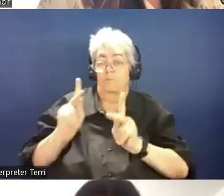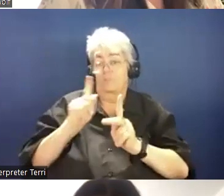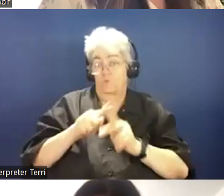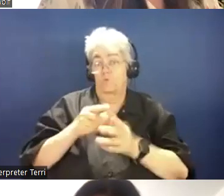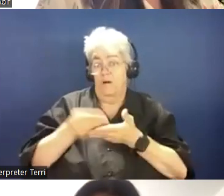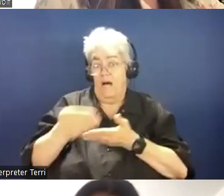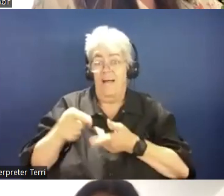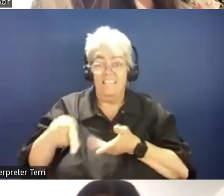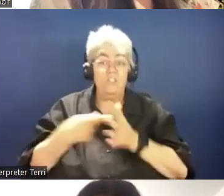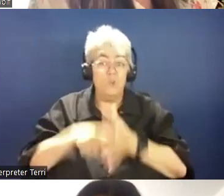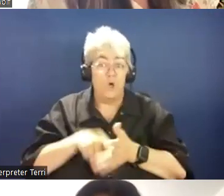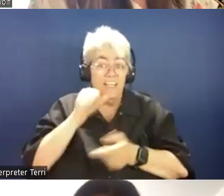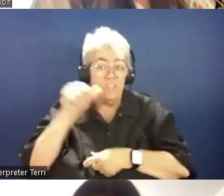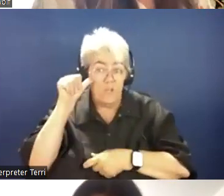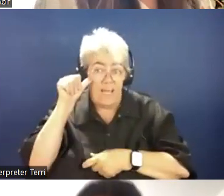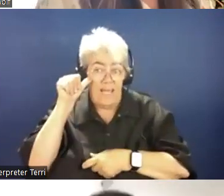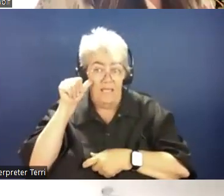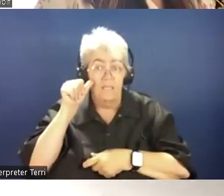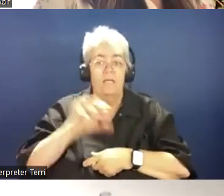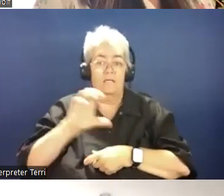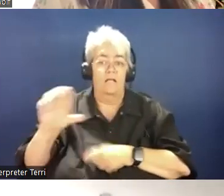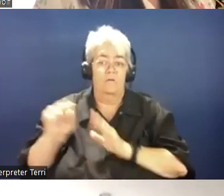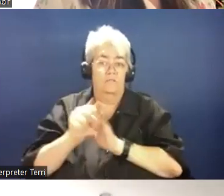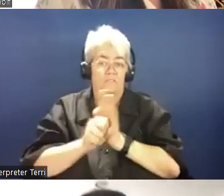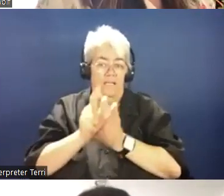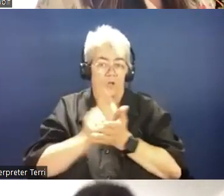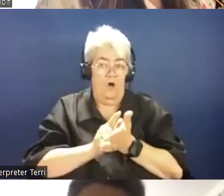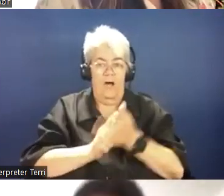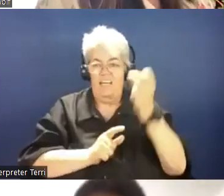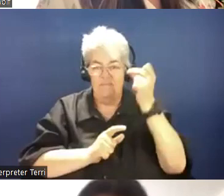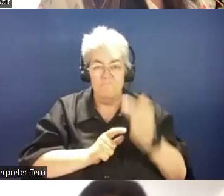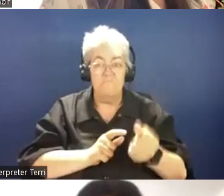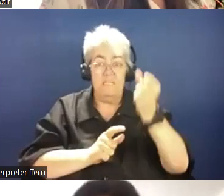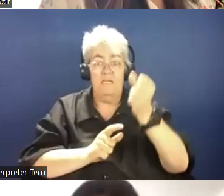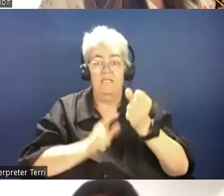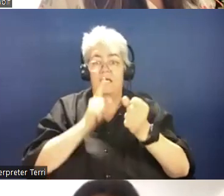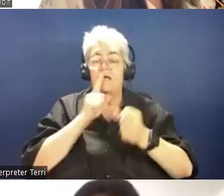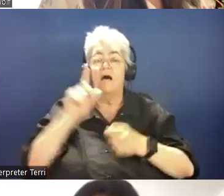in Colorado State law and immediately was issued a stay by a federal judge,